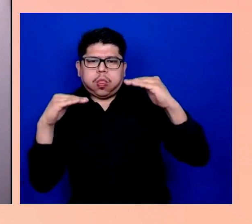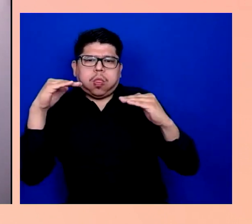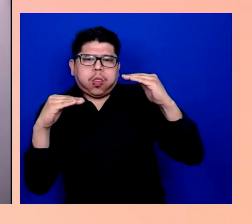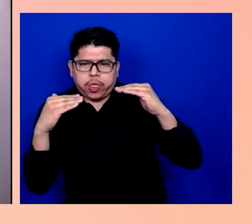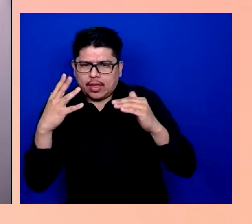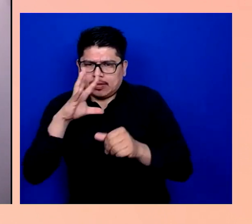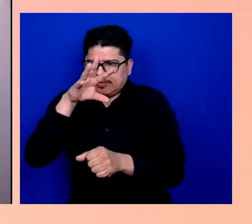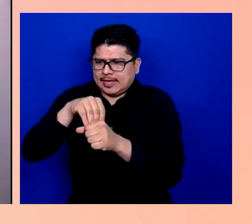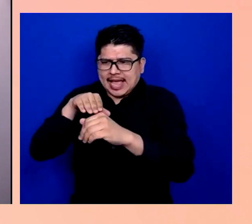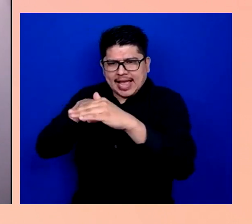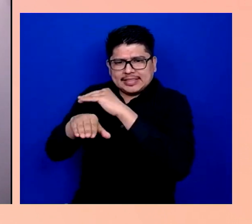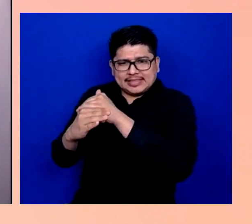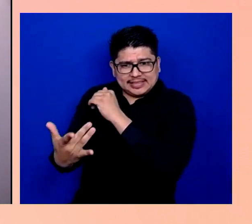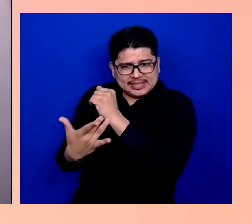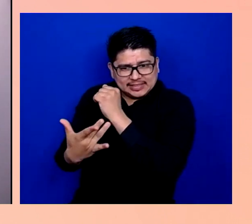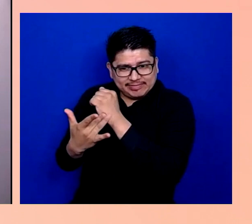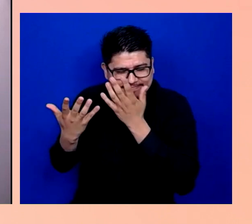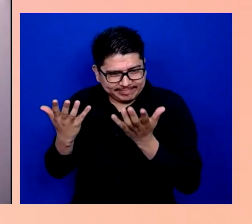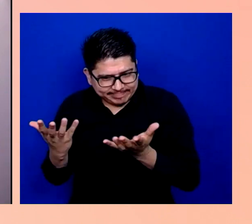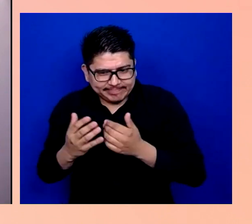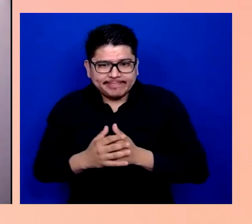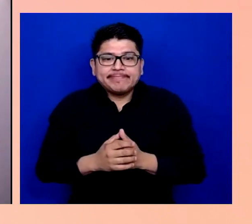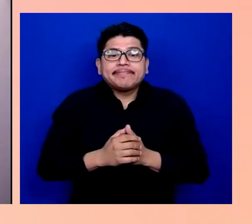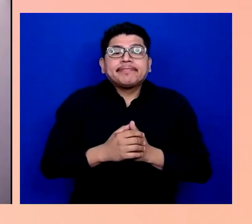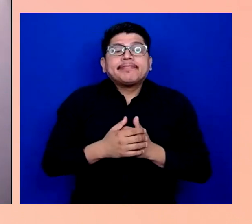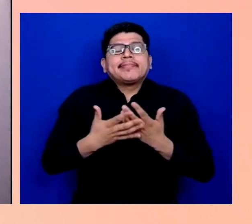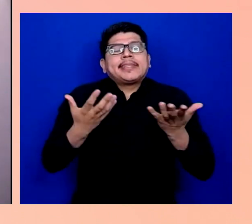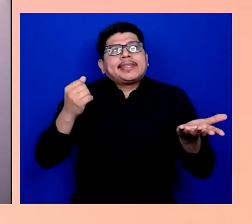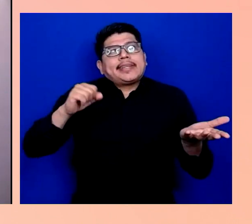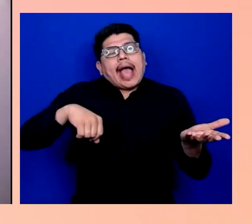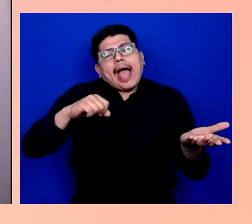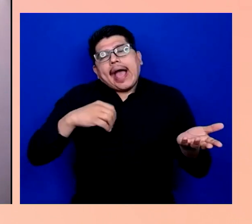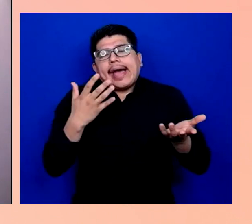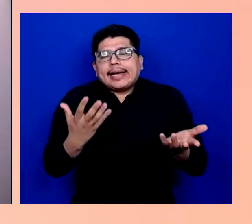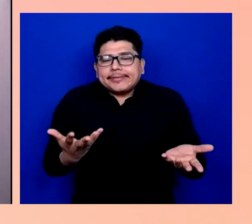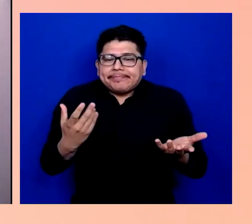Yeah. Just understanding the value